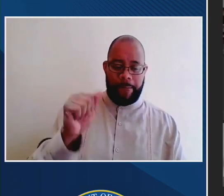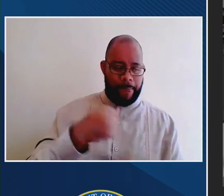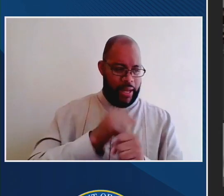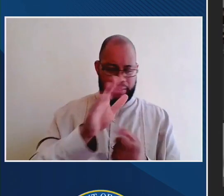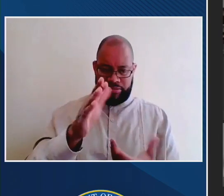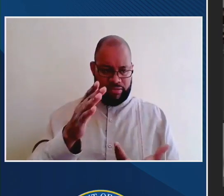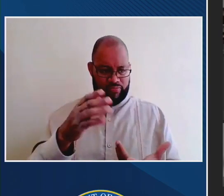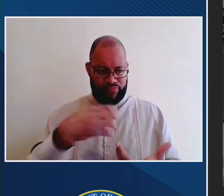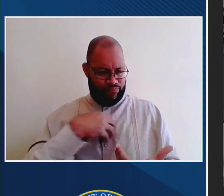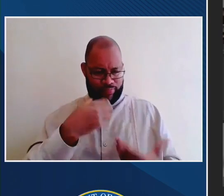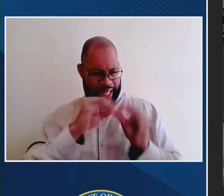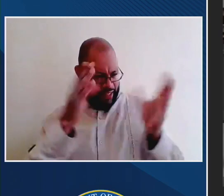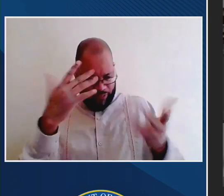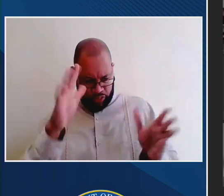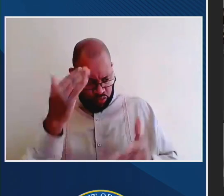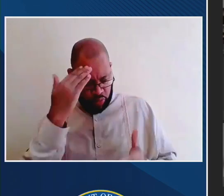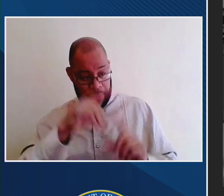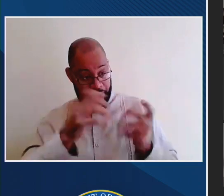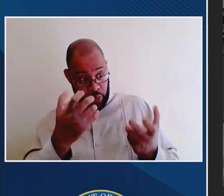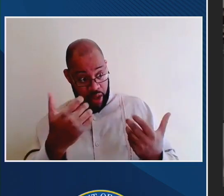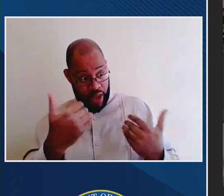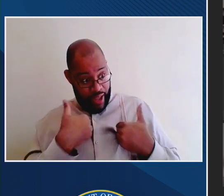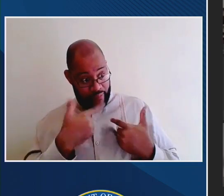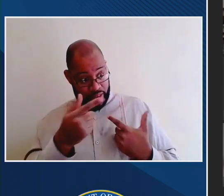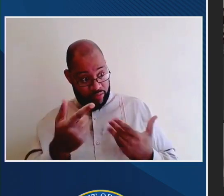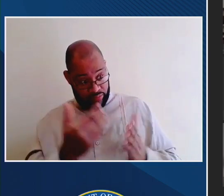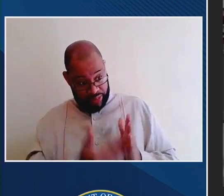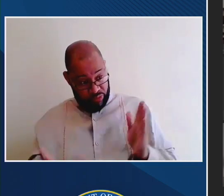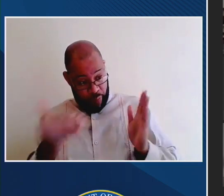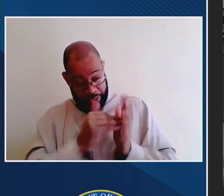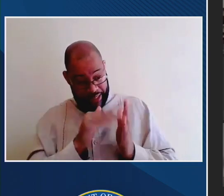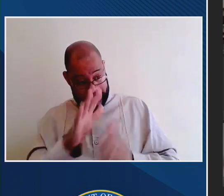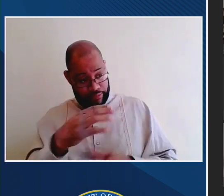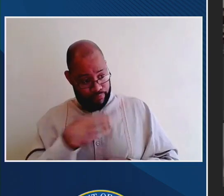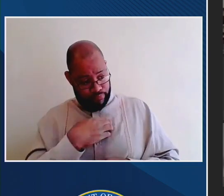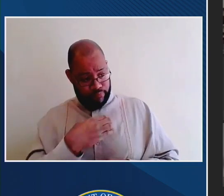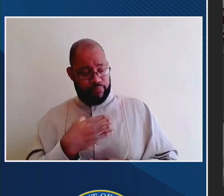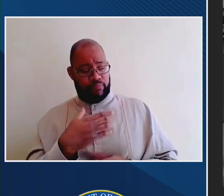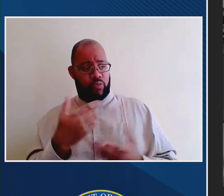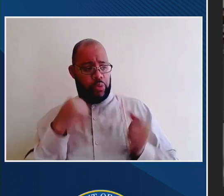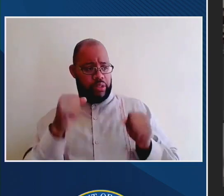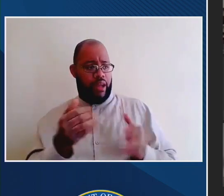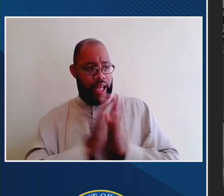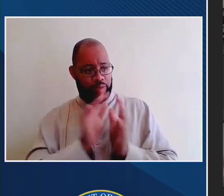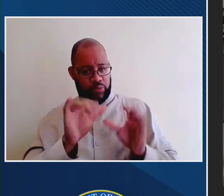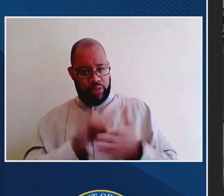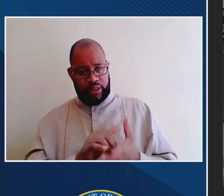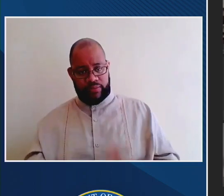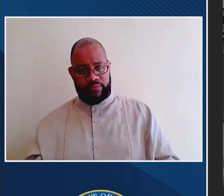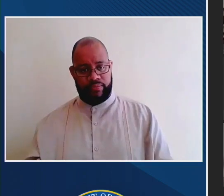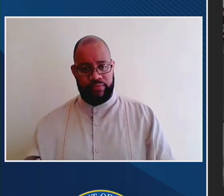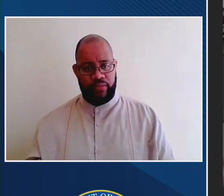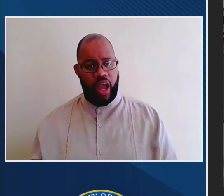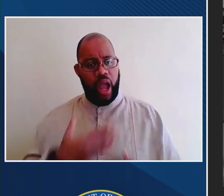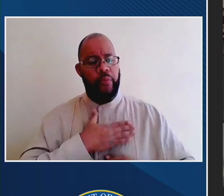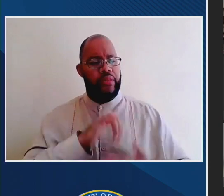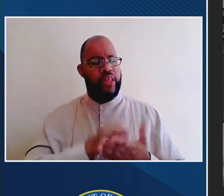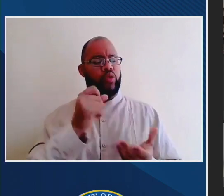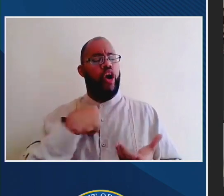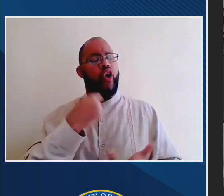the vote. But if you'd like to have him reiterate it, we can ask him to do that. I would appreciate it. Just so I understand, I'm not sure that I do.